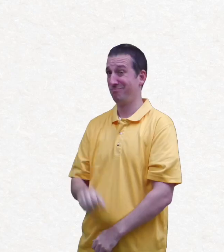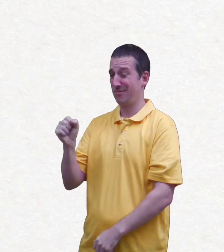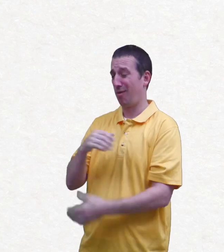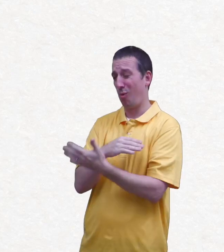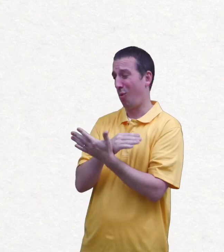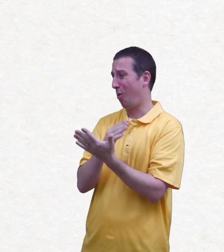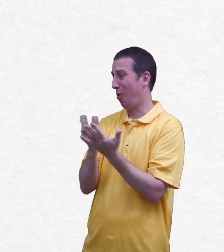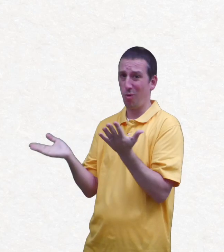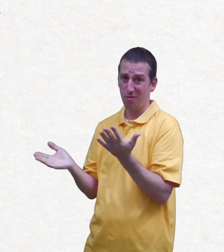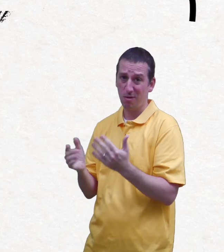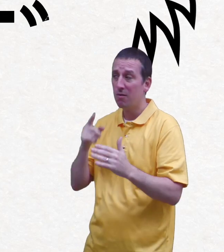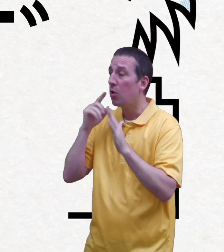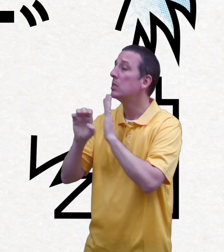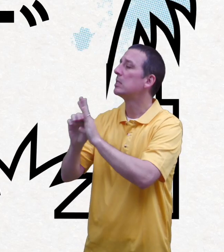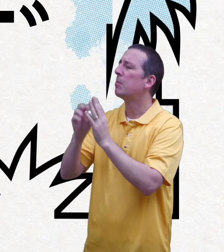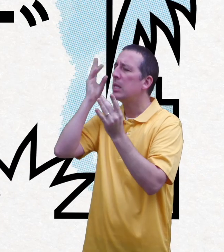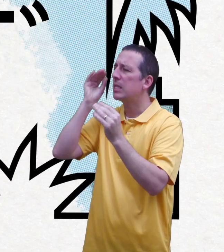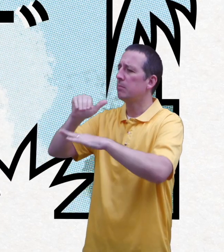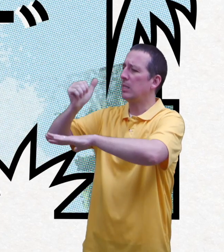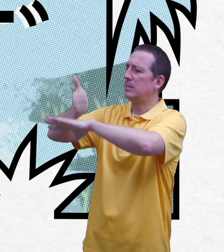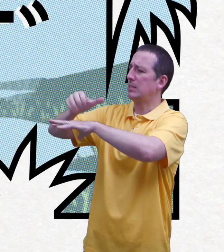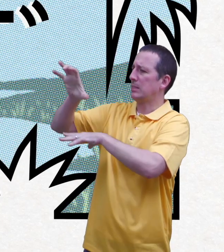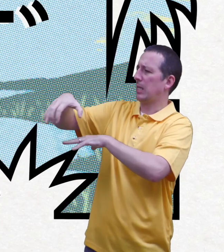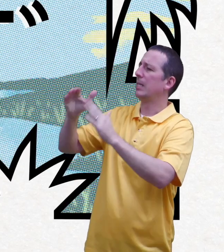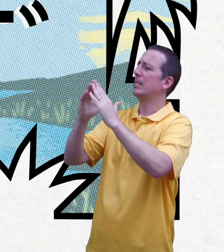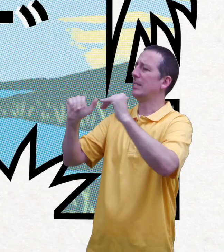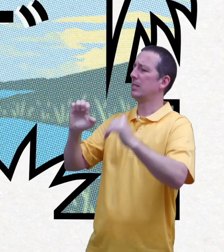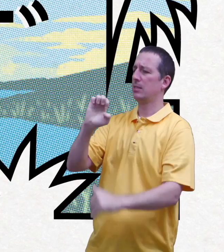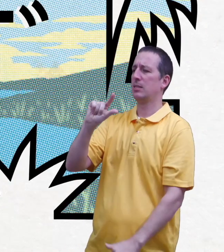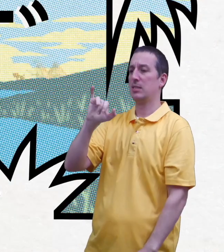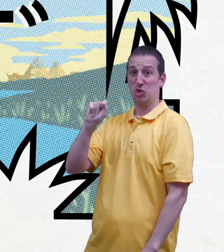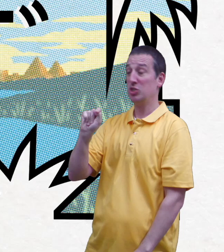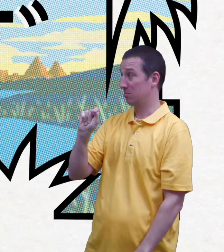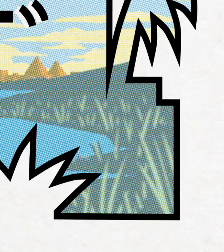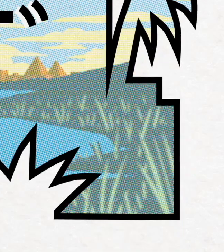Tim: All over the place. For example, think about the setting Egypt in the Bible.